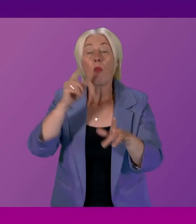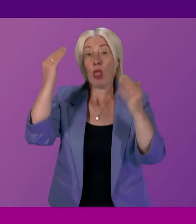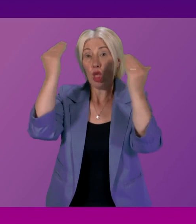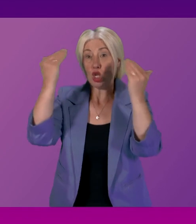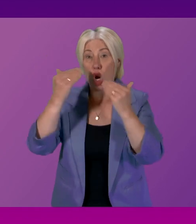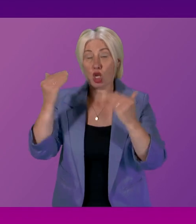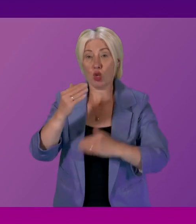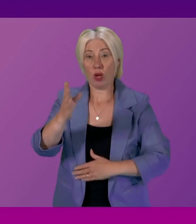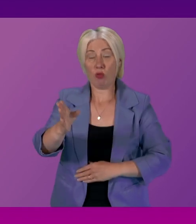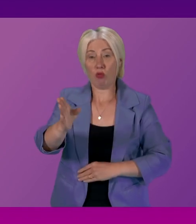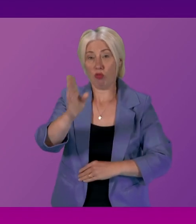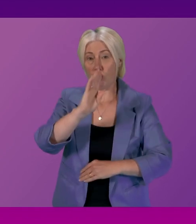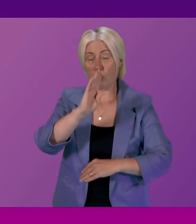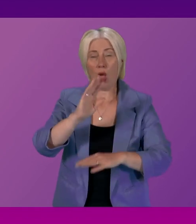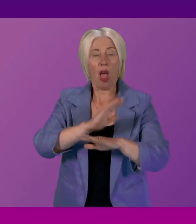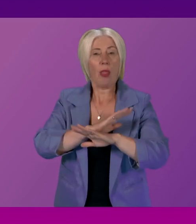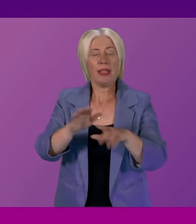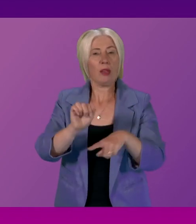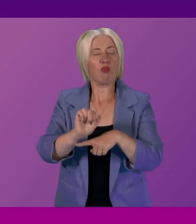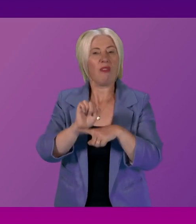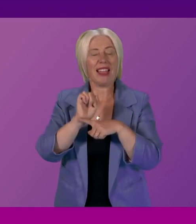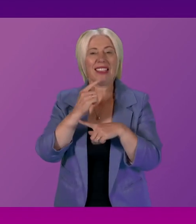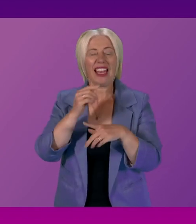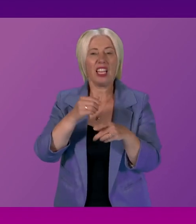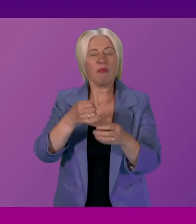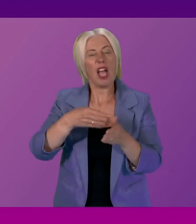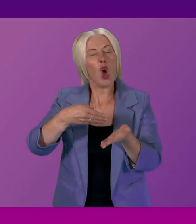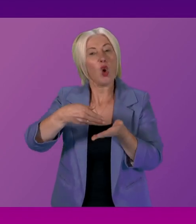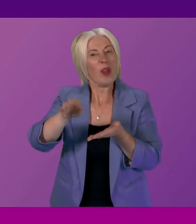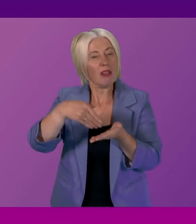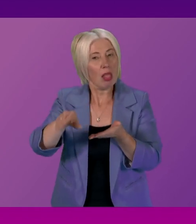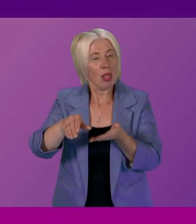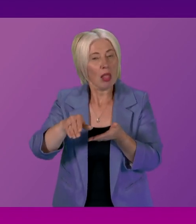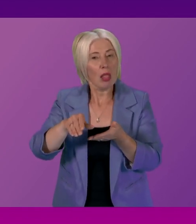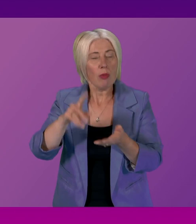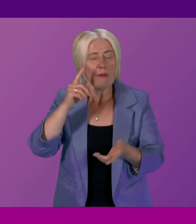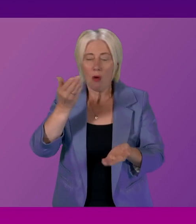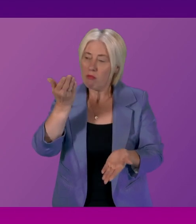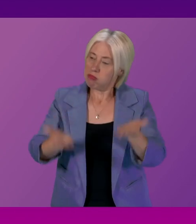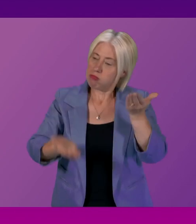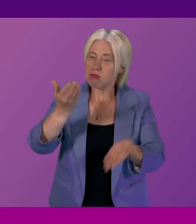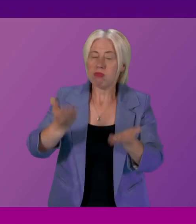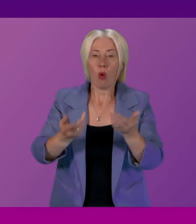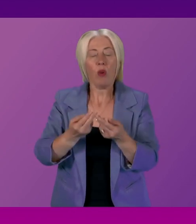“did not prevent acquittals which appeared to the trial judge to be conspicuously generous on the evidence adduced.”